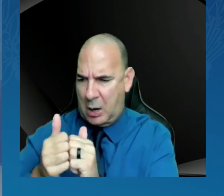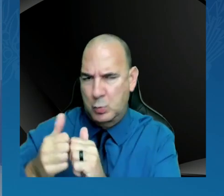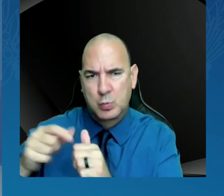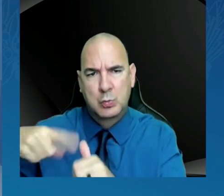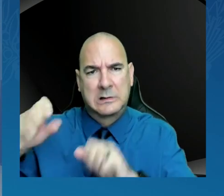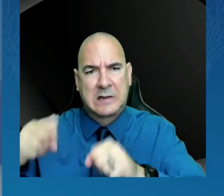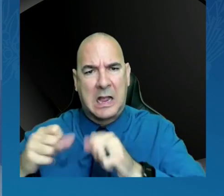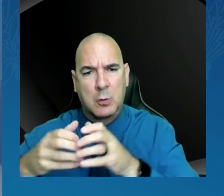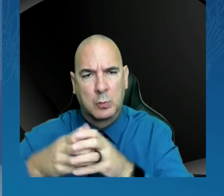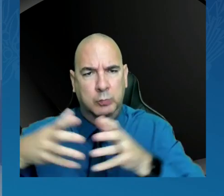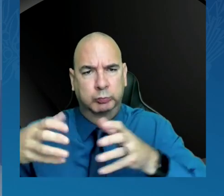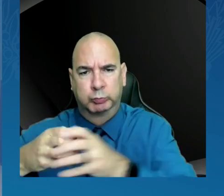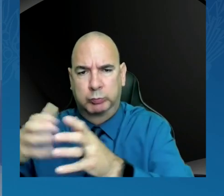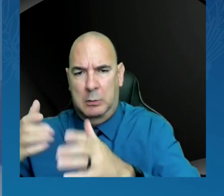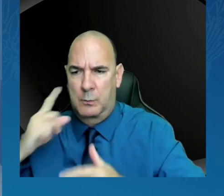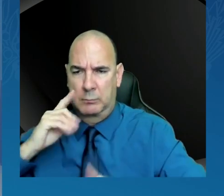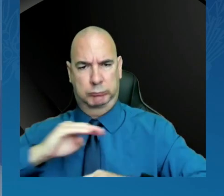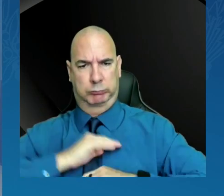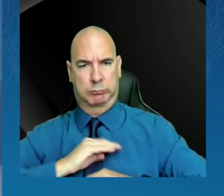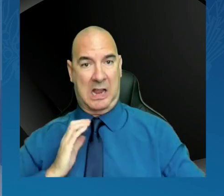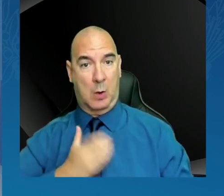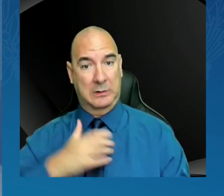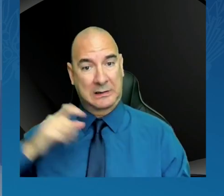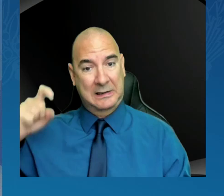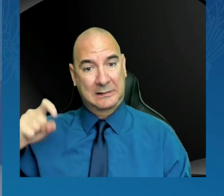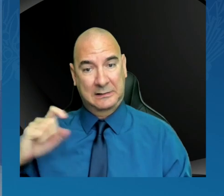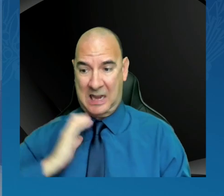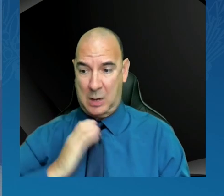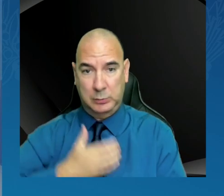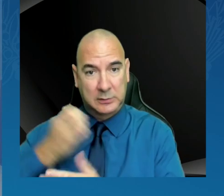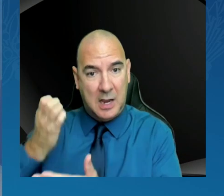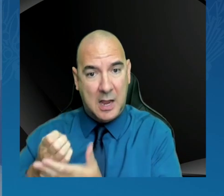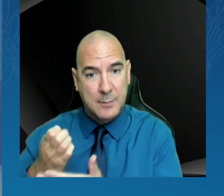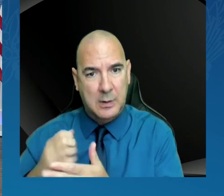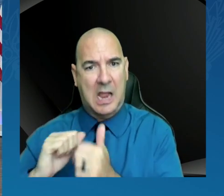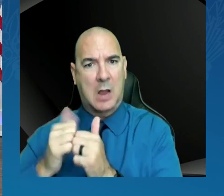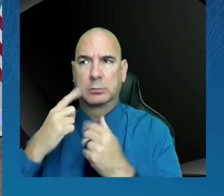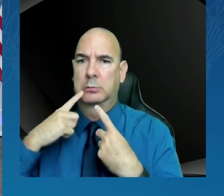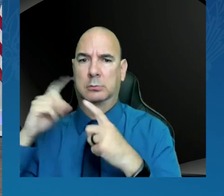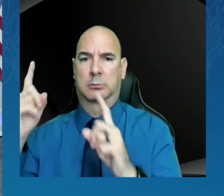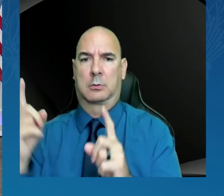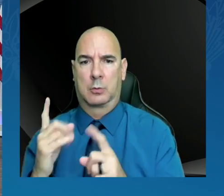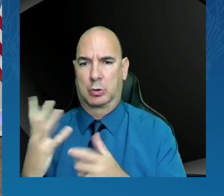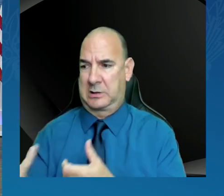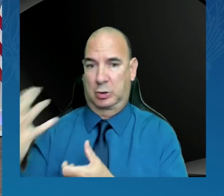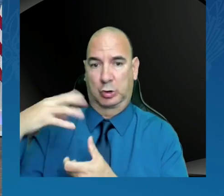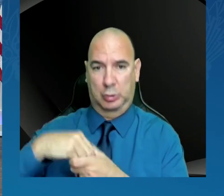And it's a way how we can achieve a more inclusive economy that meets the needs for all. At the Department of Labor.